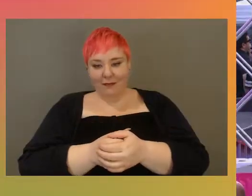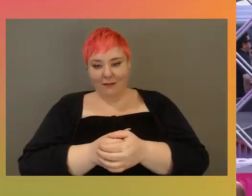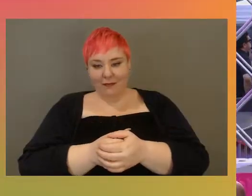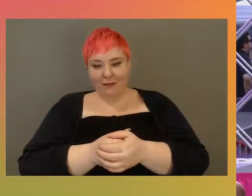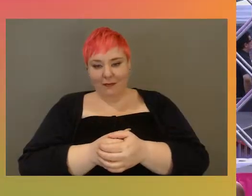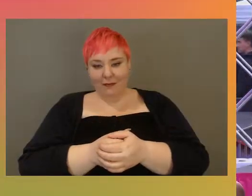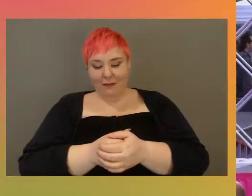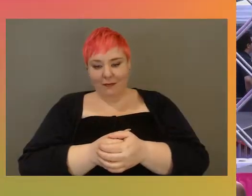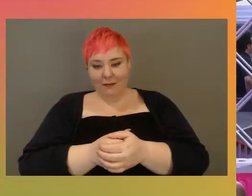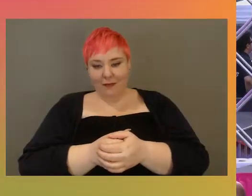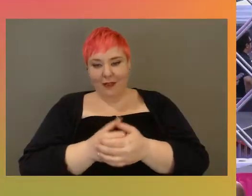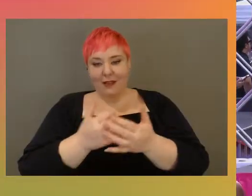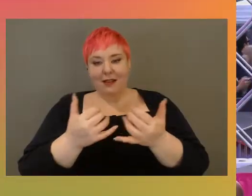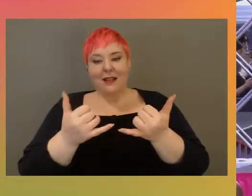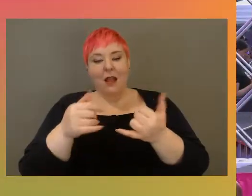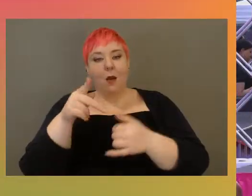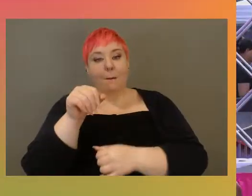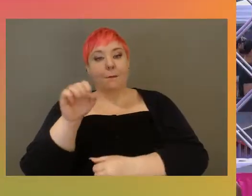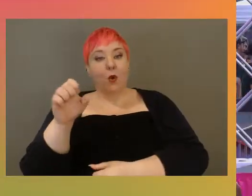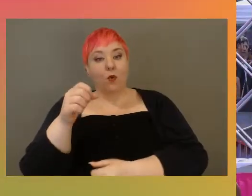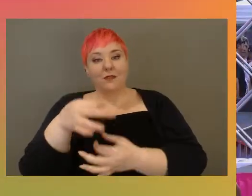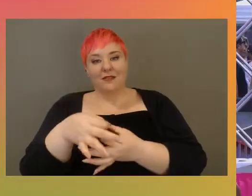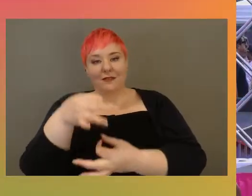WAY DOWN THE AVENUE. THE BACK OF YOUR HEART ALL THE